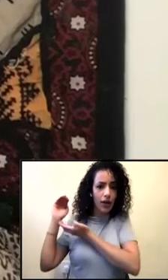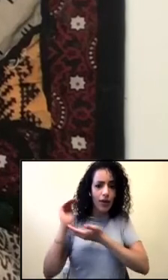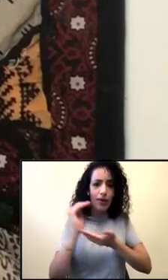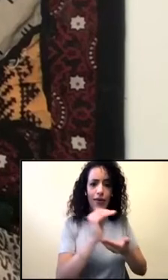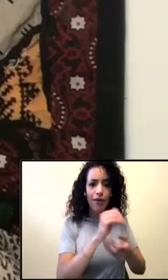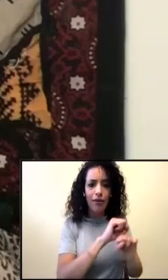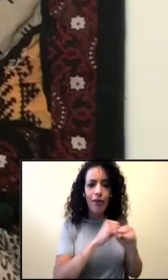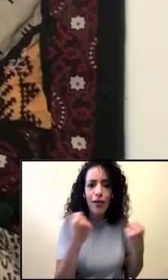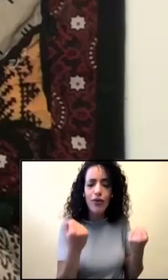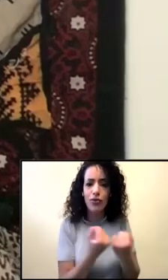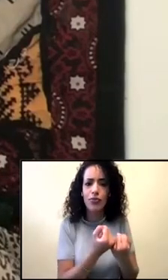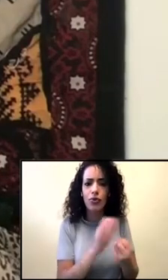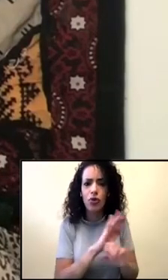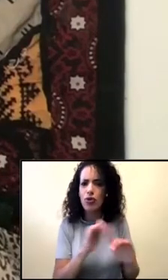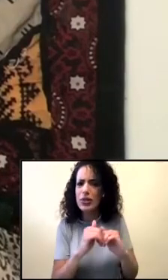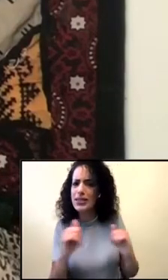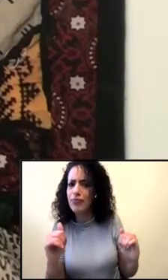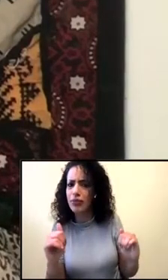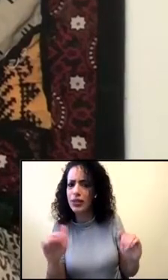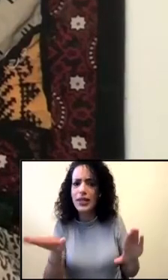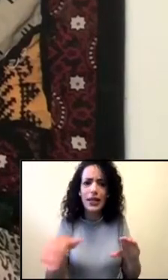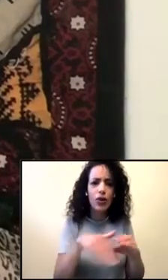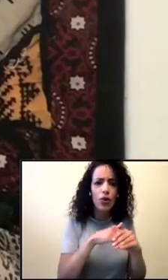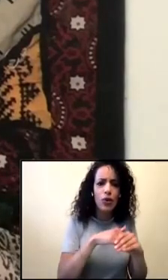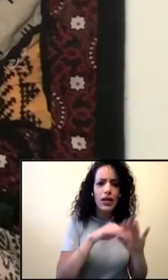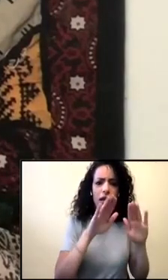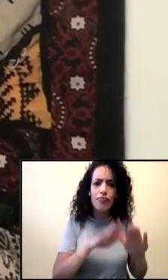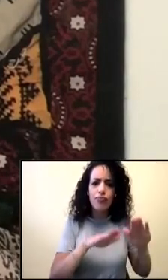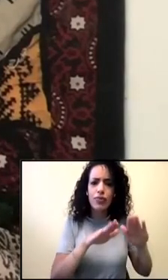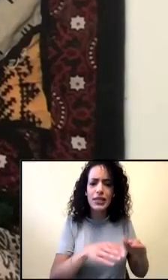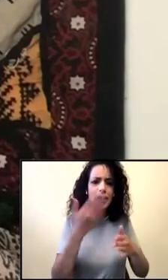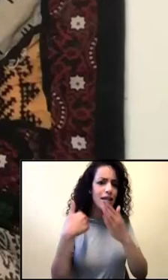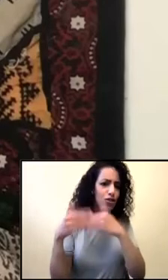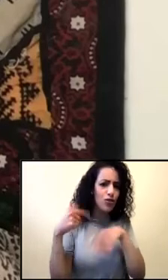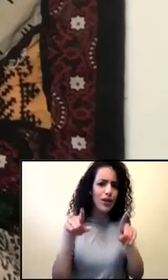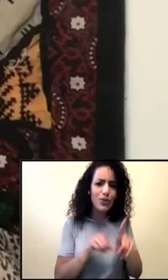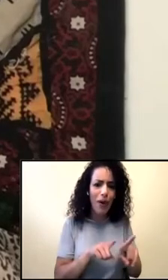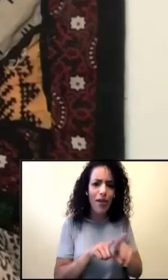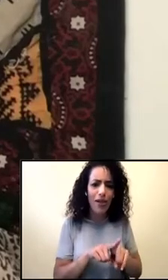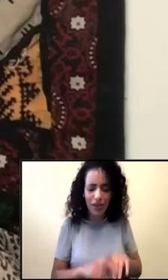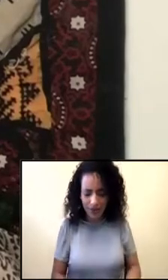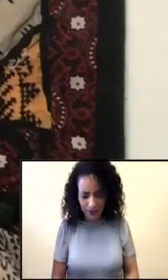something that's part of British history and it's learnt there. We've also created like exhibitions,